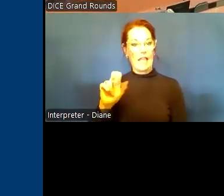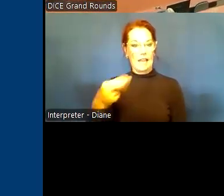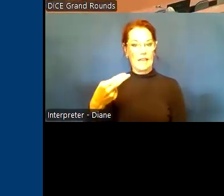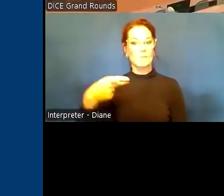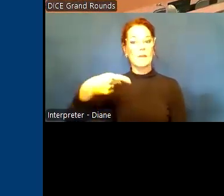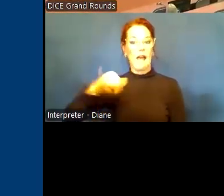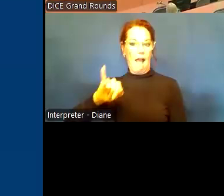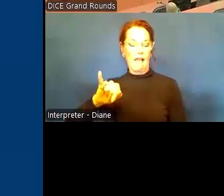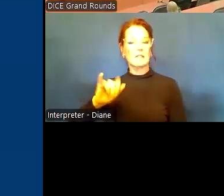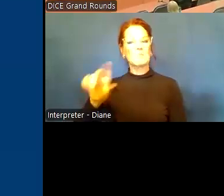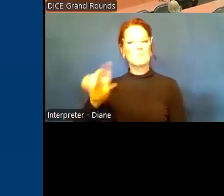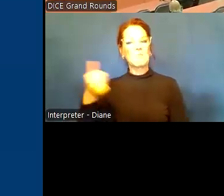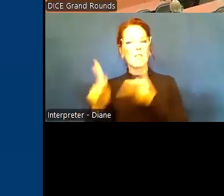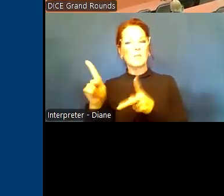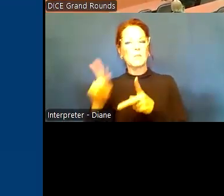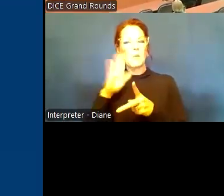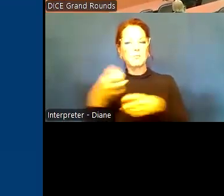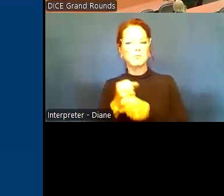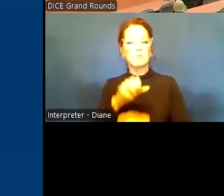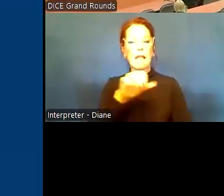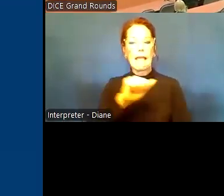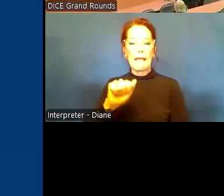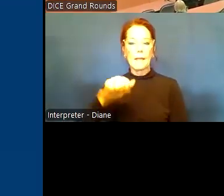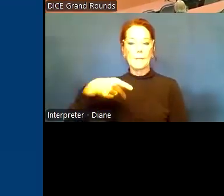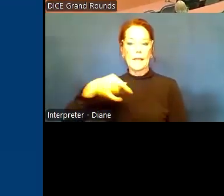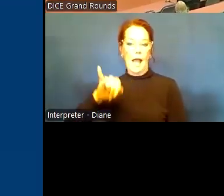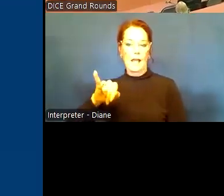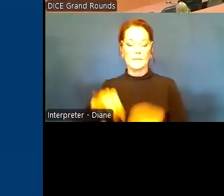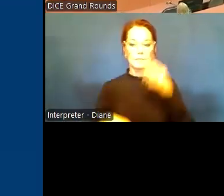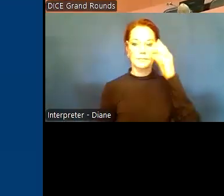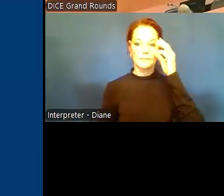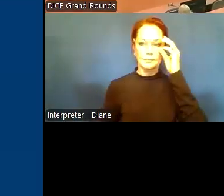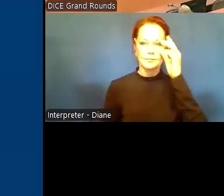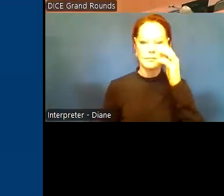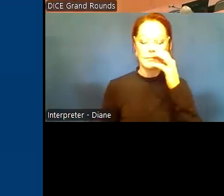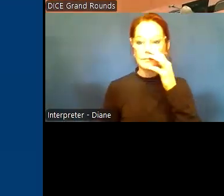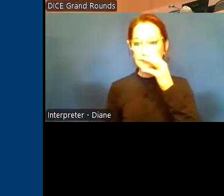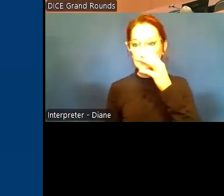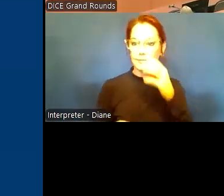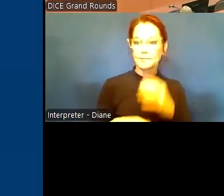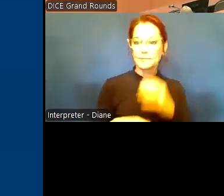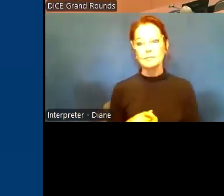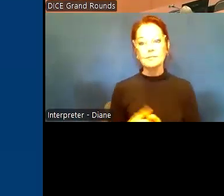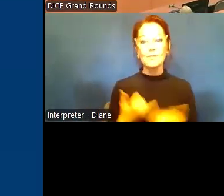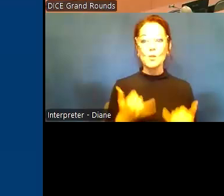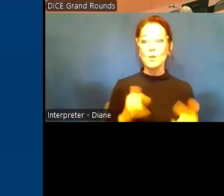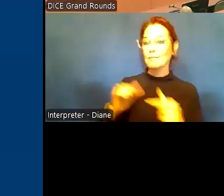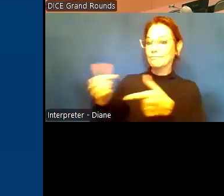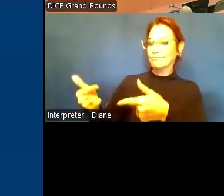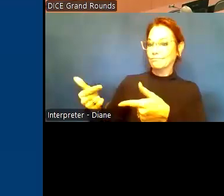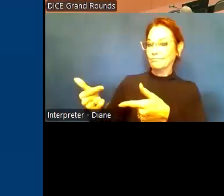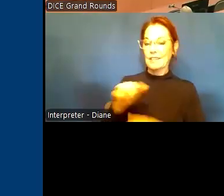will refer to them as a AI so on that note I going to hand things over to the AA and HPI